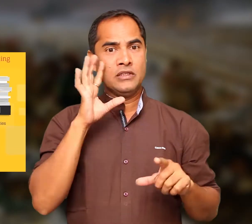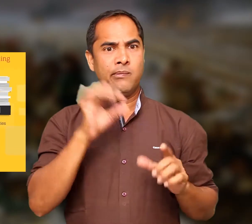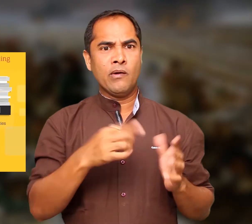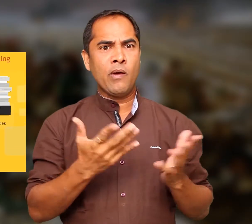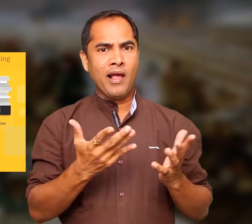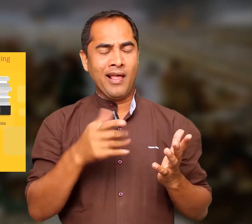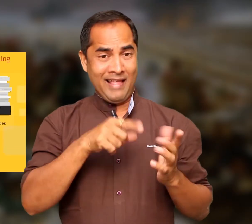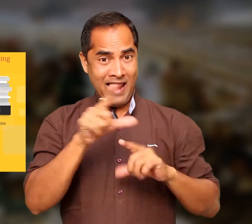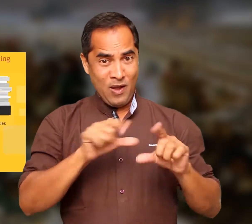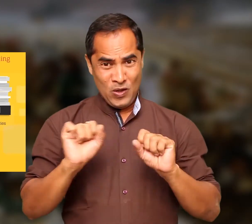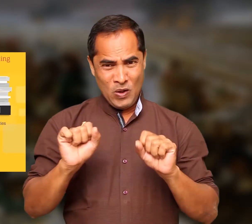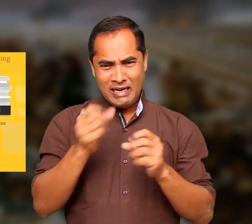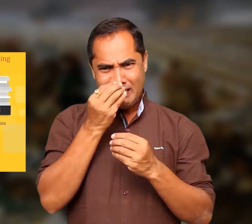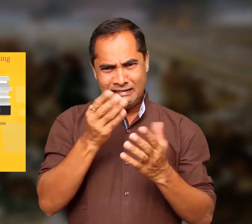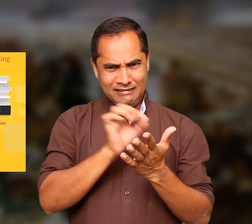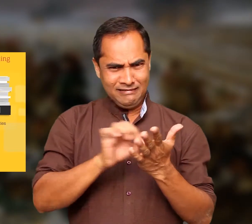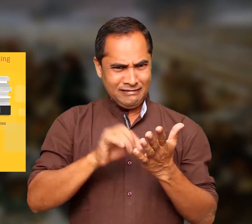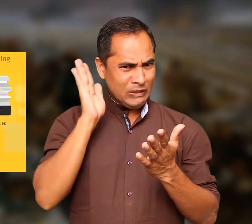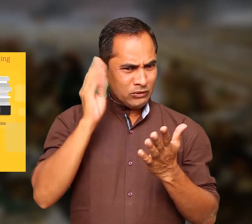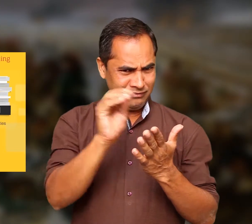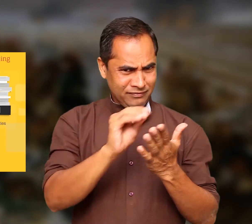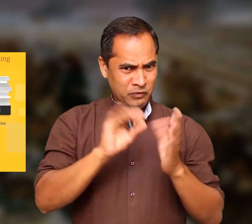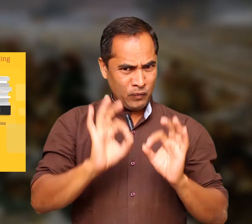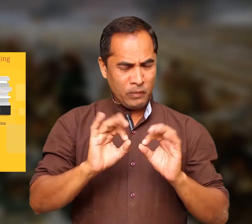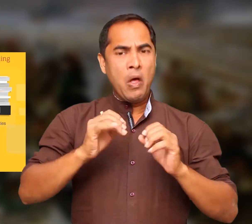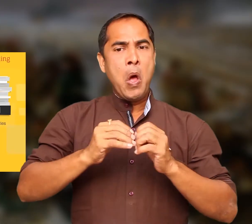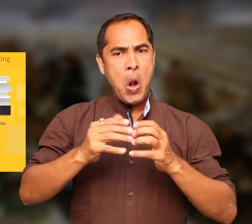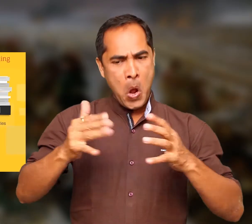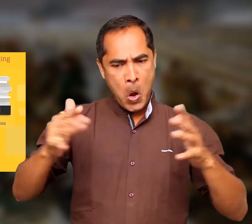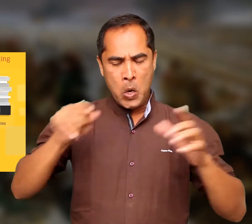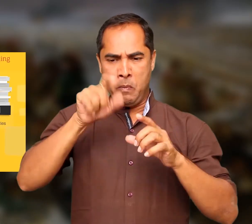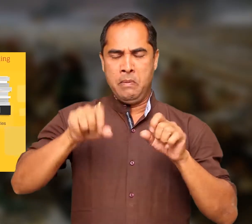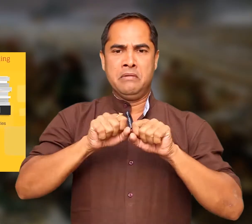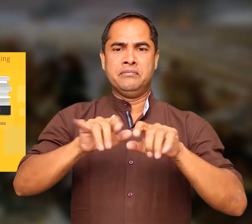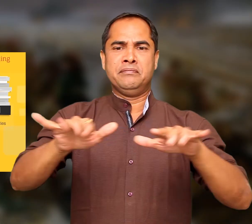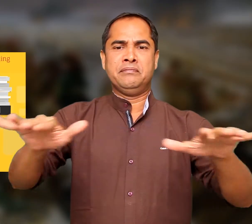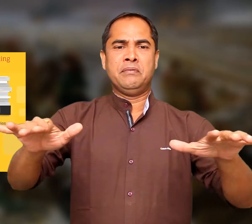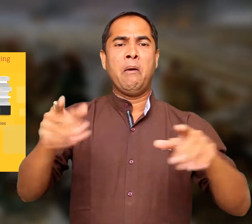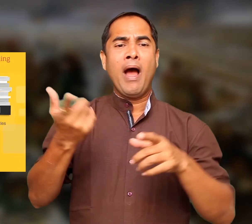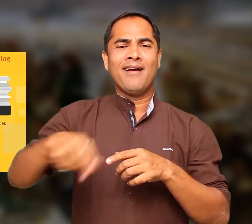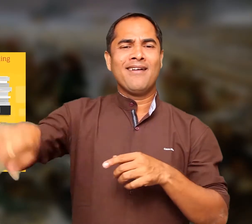to take the important nationalist message to a large number of people who